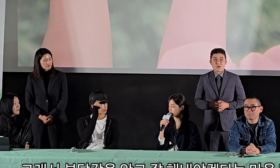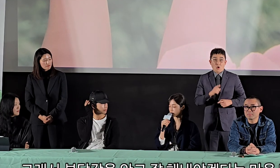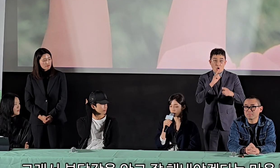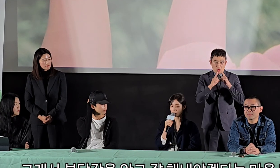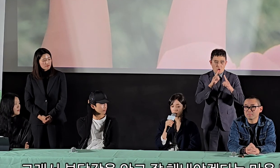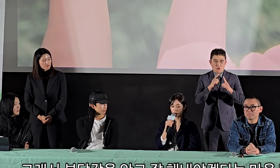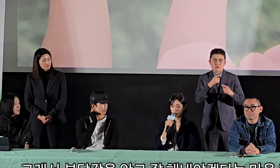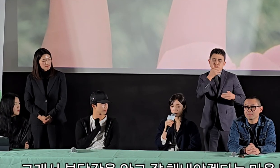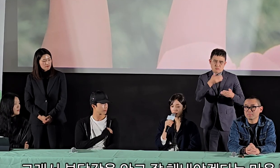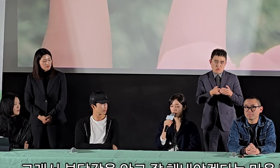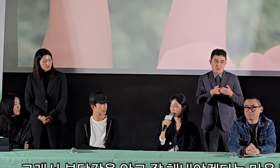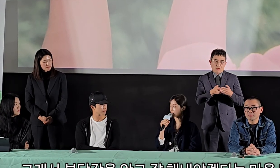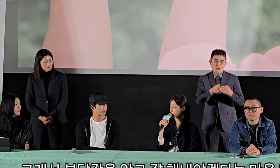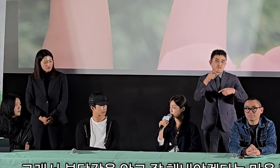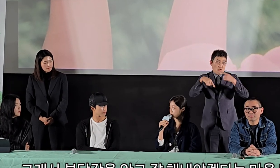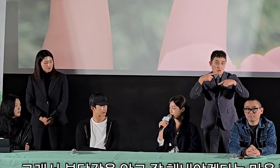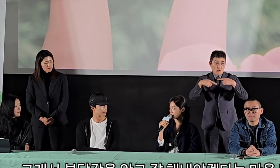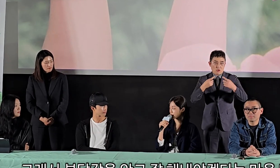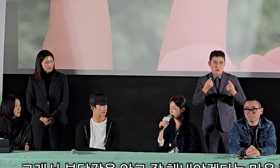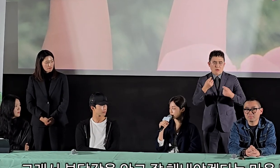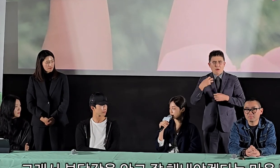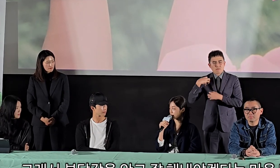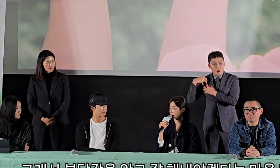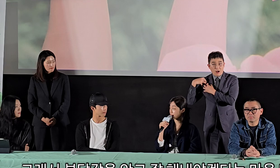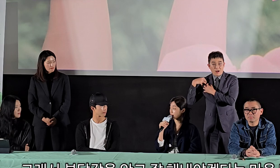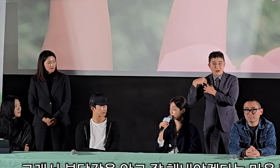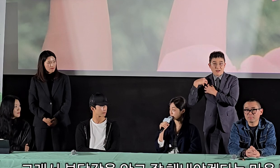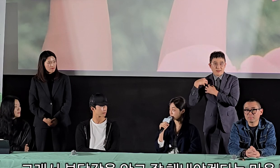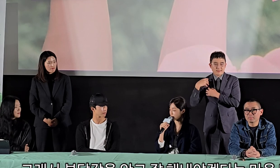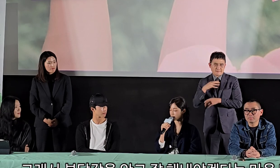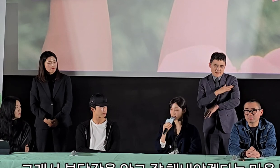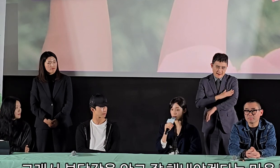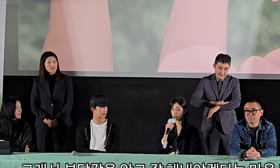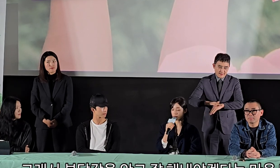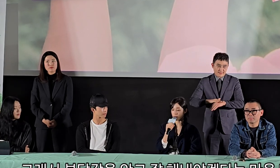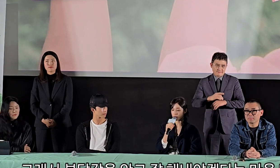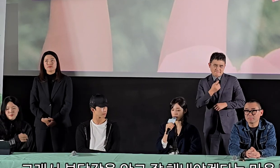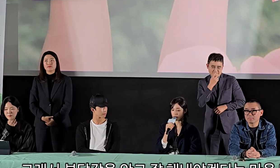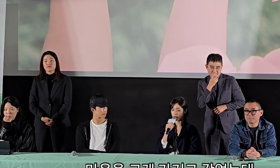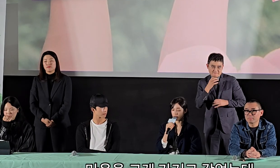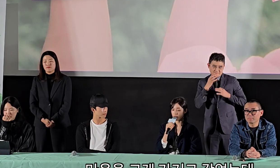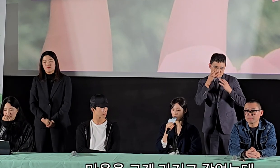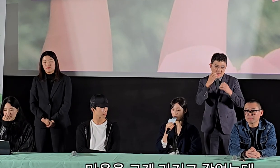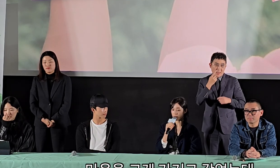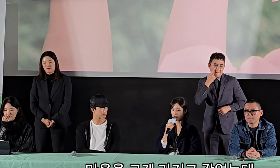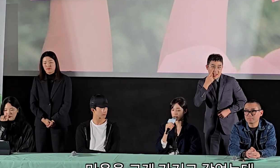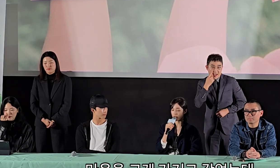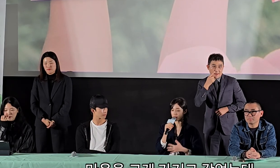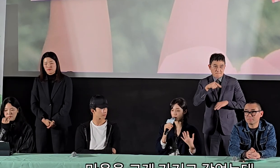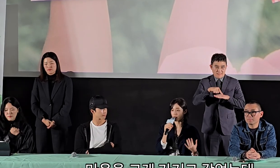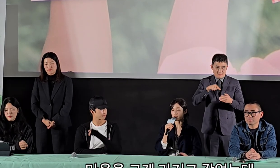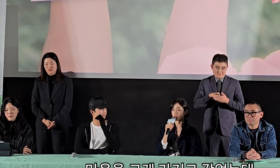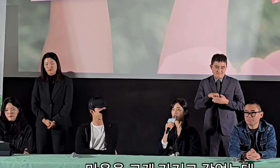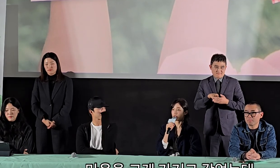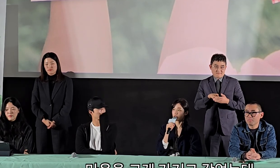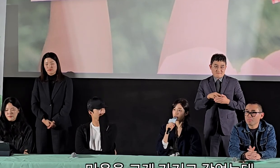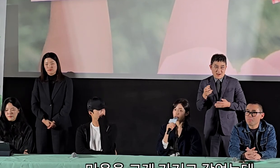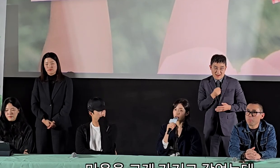so I felt pressured to do it well, so I took it with a big heart,